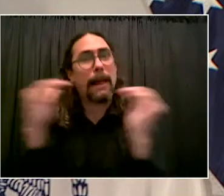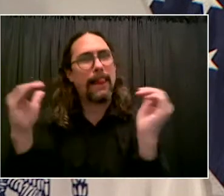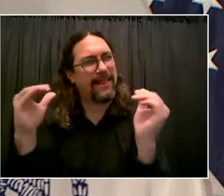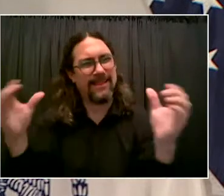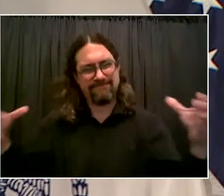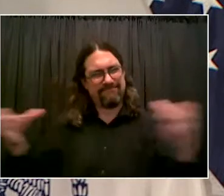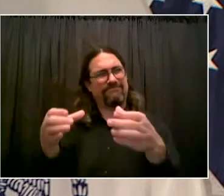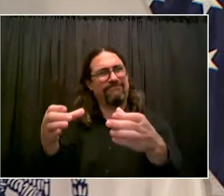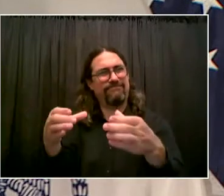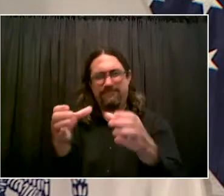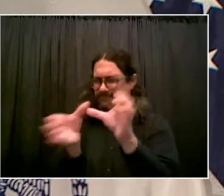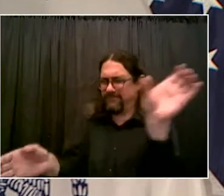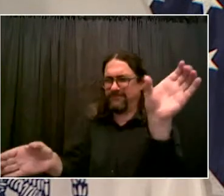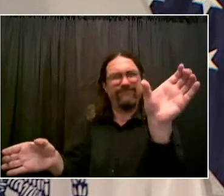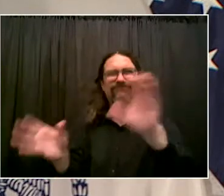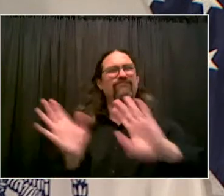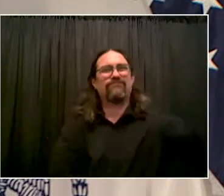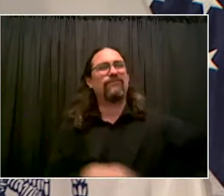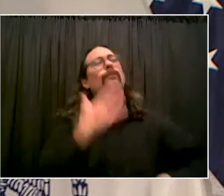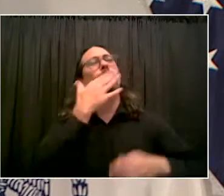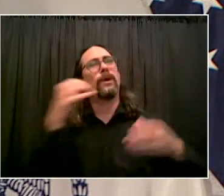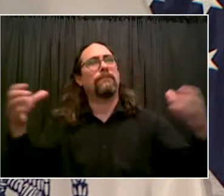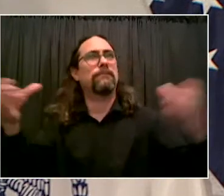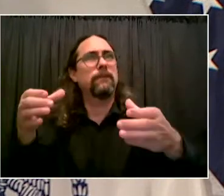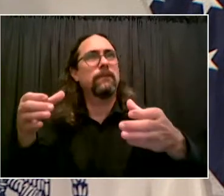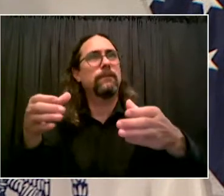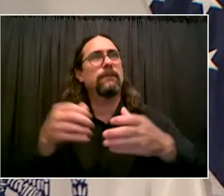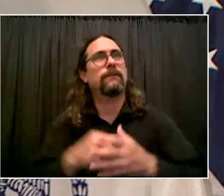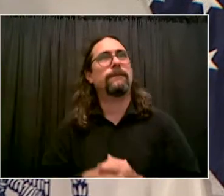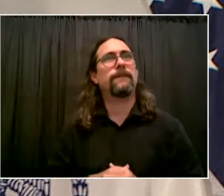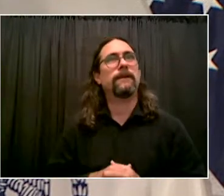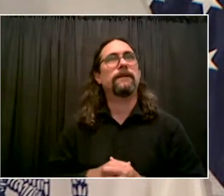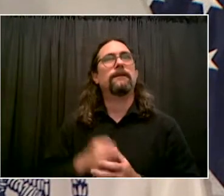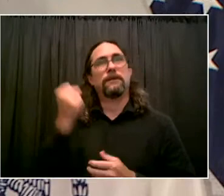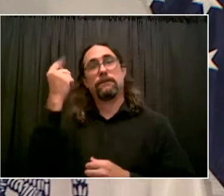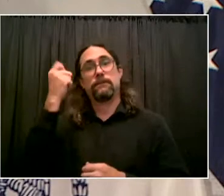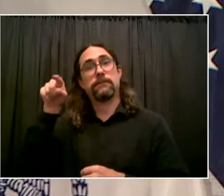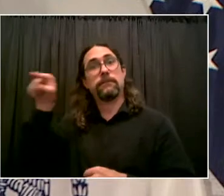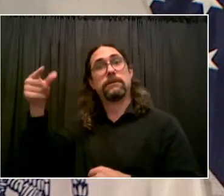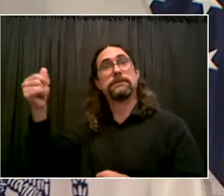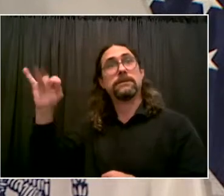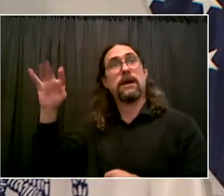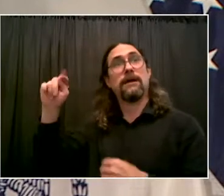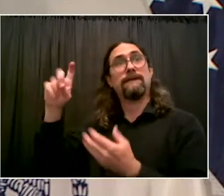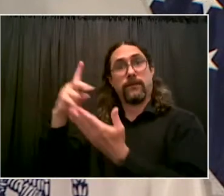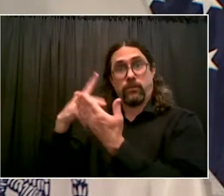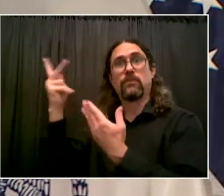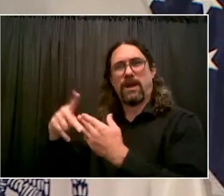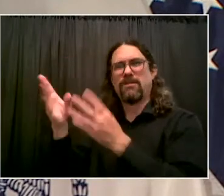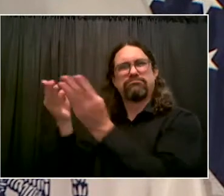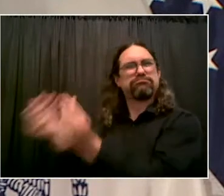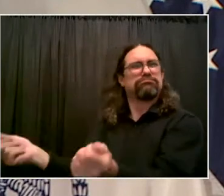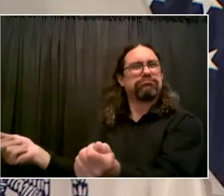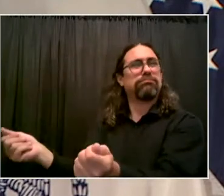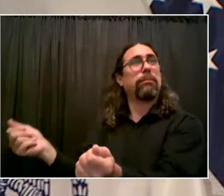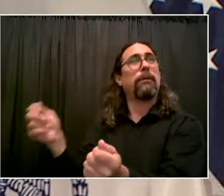THE RIGHT WAY GOING FORWARD. WE WERE STILL SEACHRI NGFOR A SOLUTION SO WE DECIDED TO HAVE ONE MORE YEAR